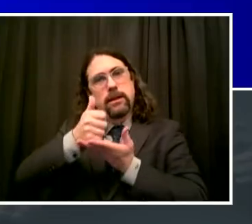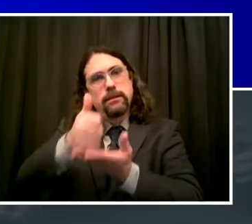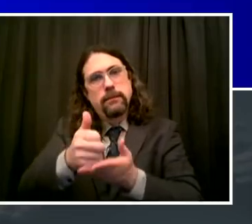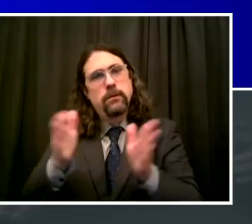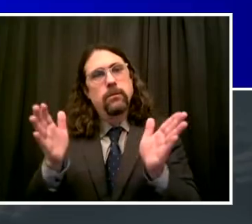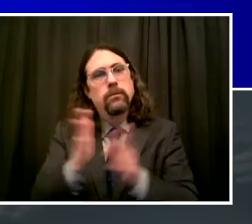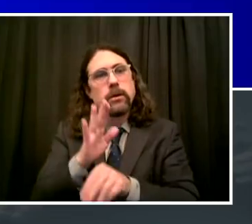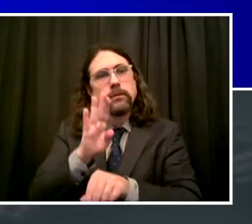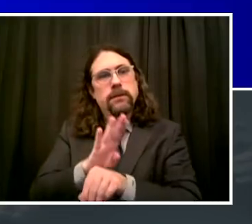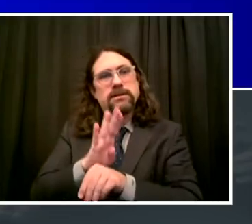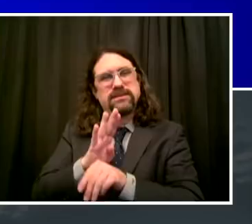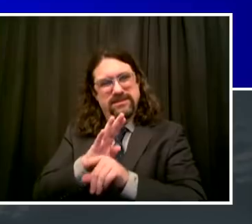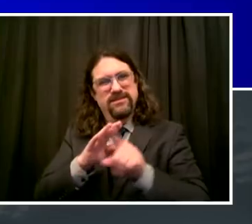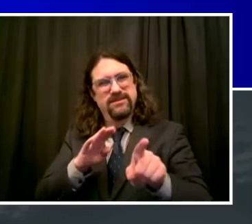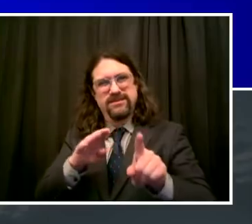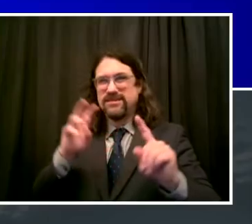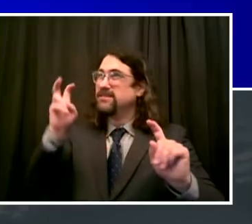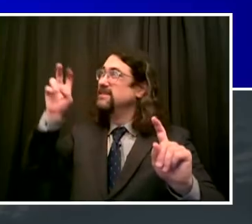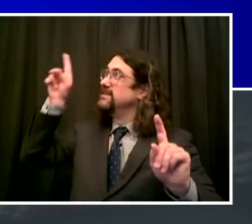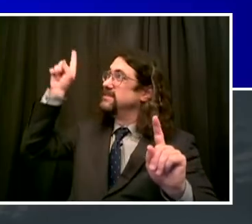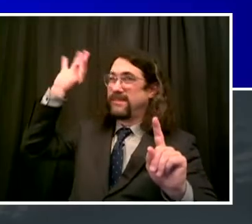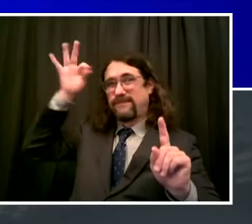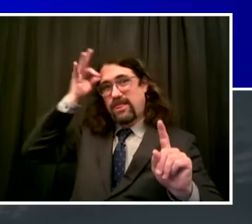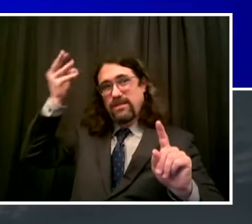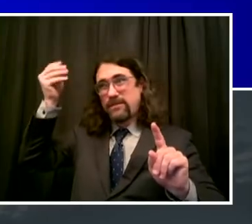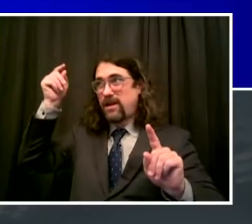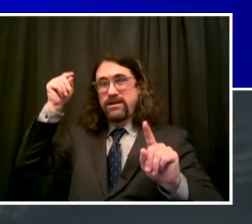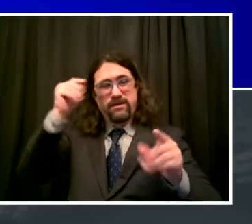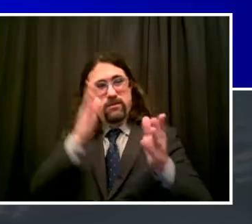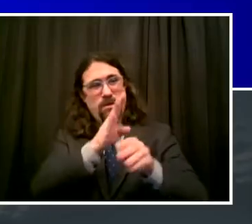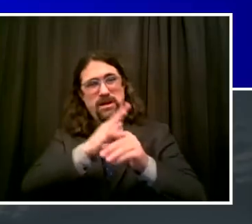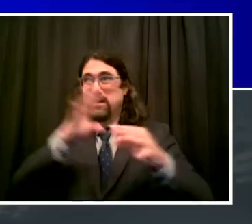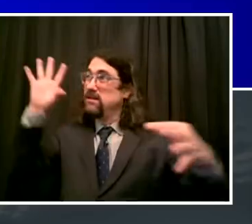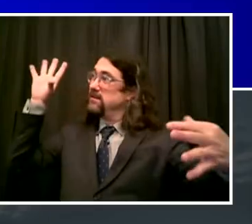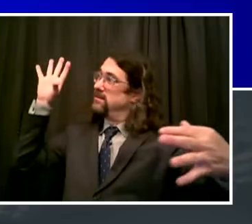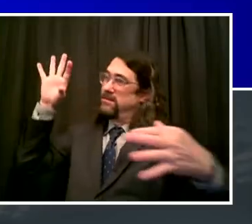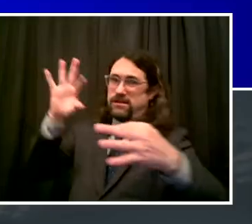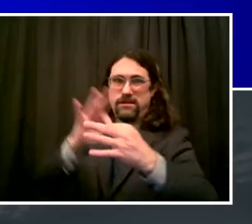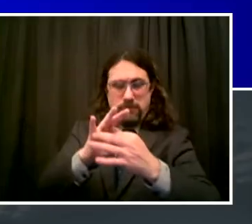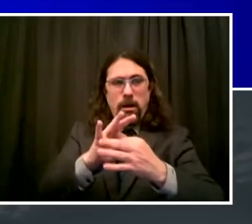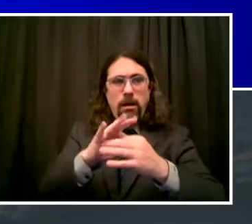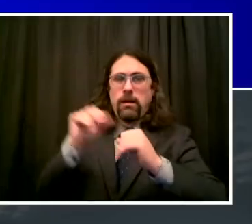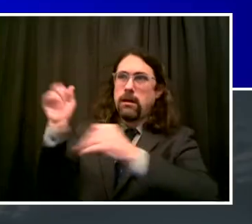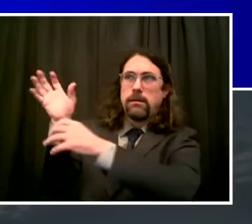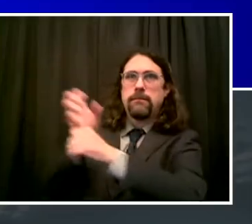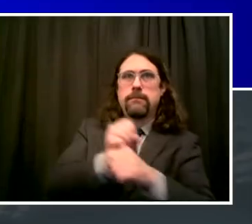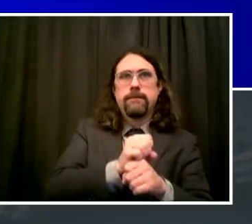TO HELP MAXIMIZE THE FEDERAL AID GOING TO THEM.